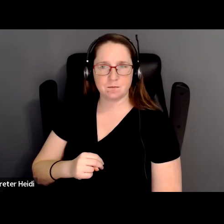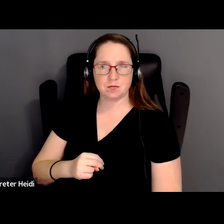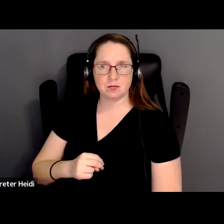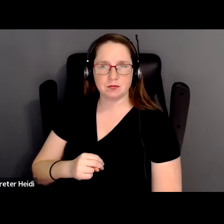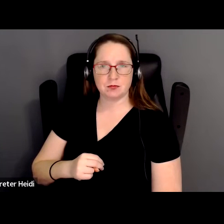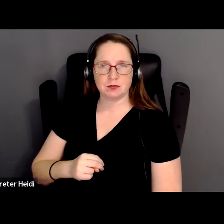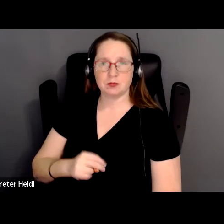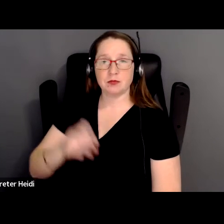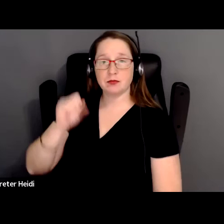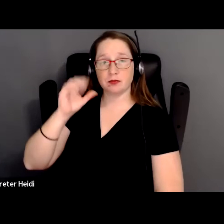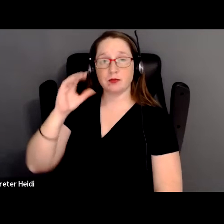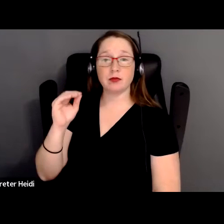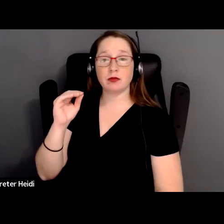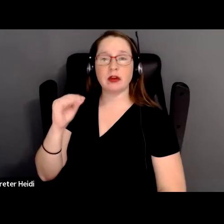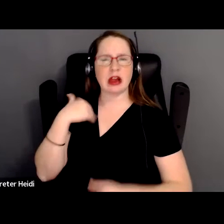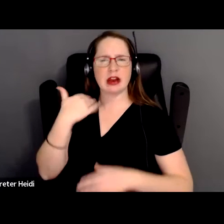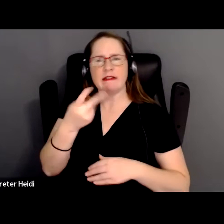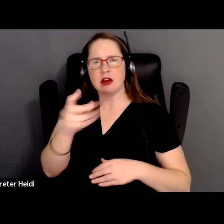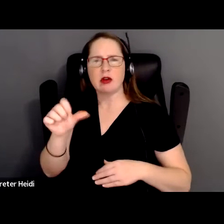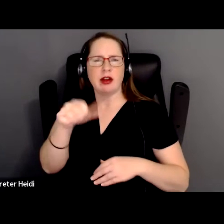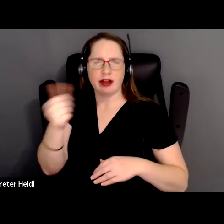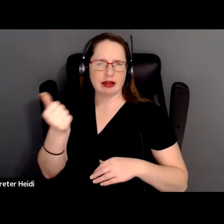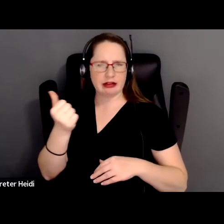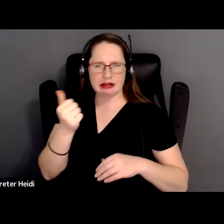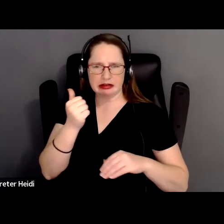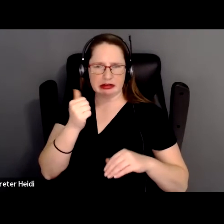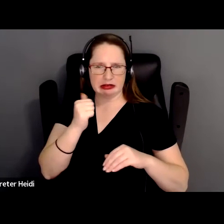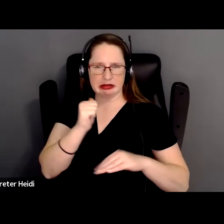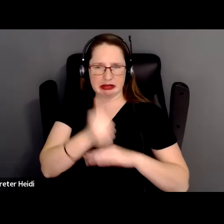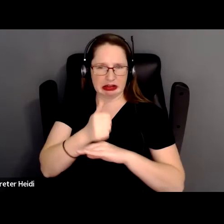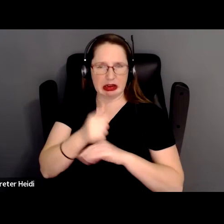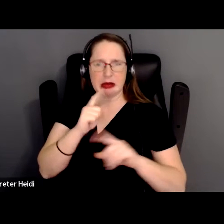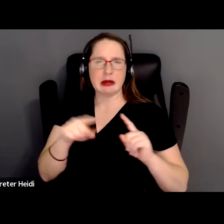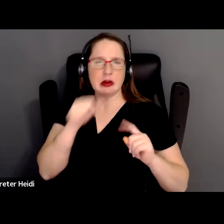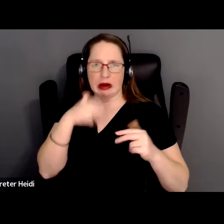So I had a couple of other thoughts that I don't have slides for that I wanted to mention to you.